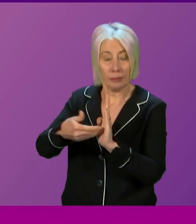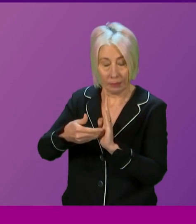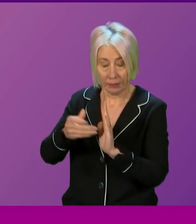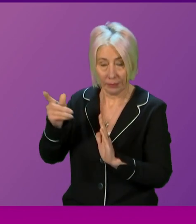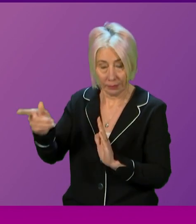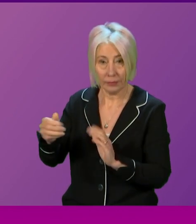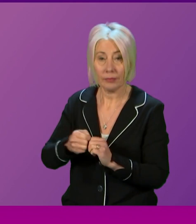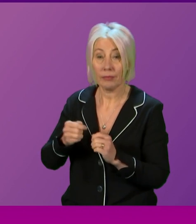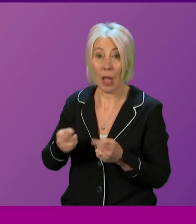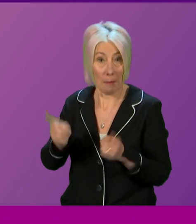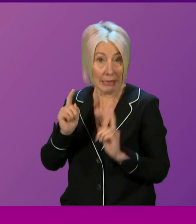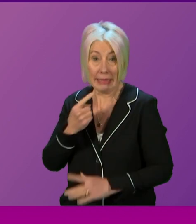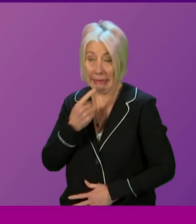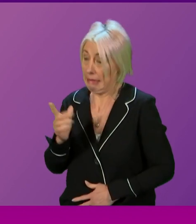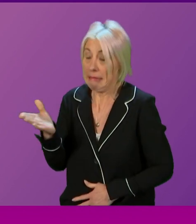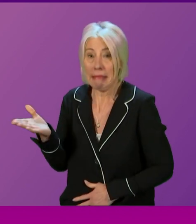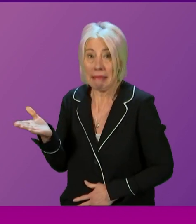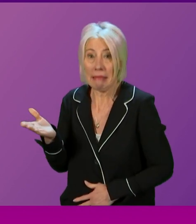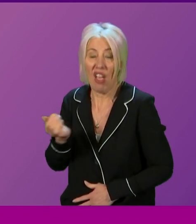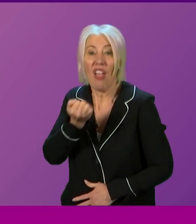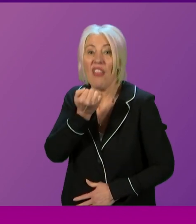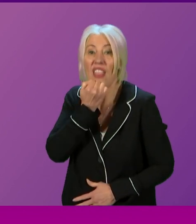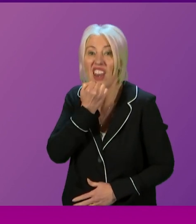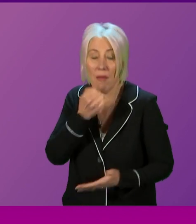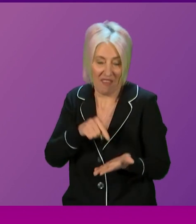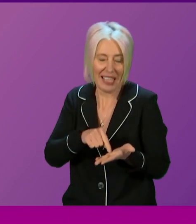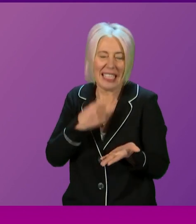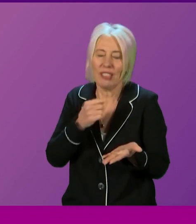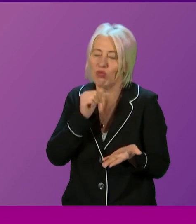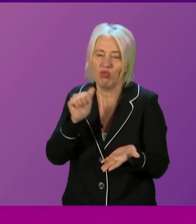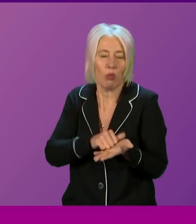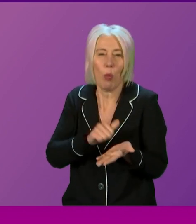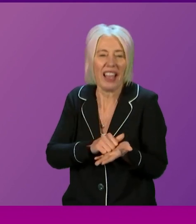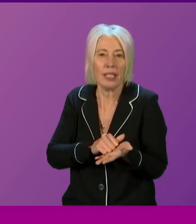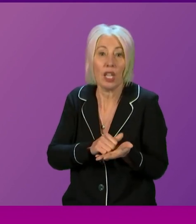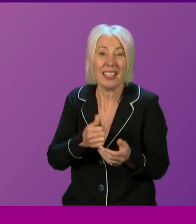As ministers have said, that figure is no longer appropriate to use because it is out of date.